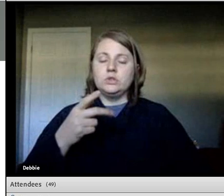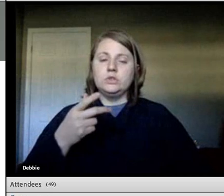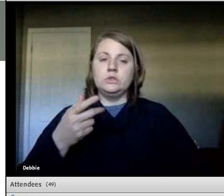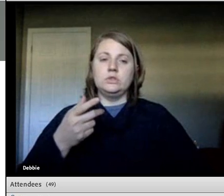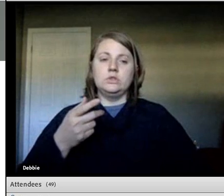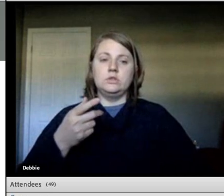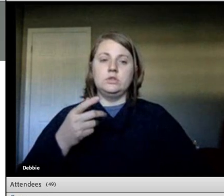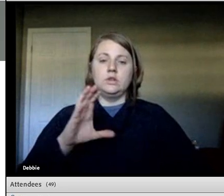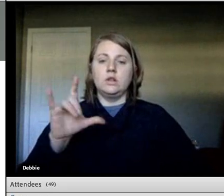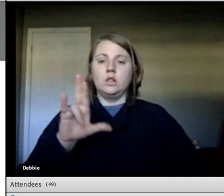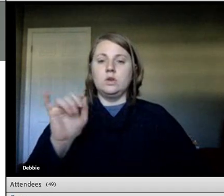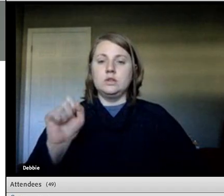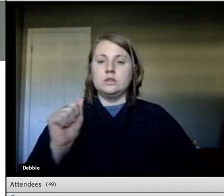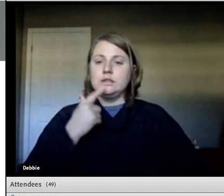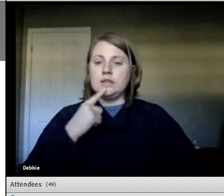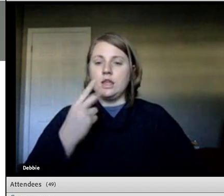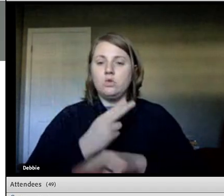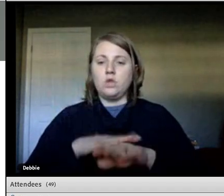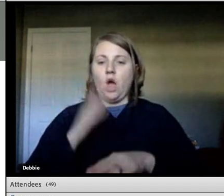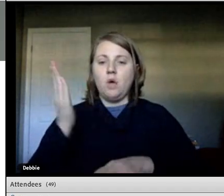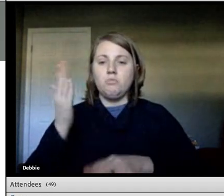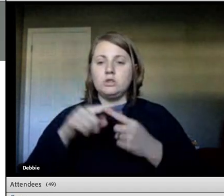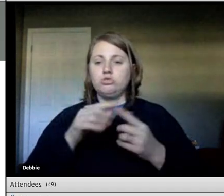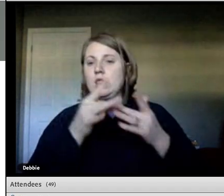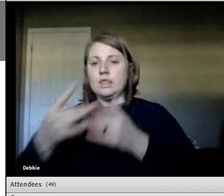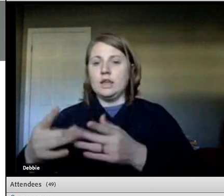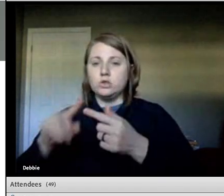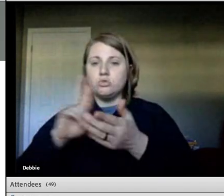to link to research guides, and I think that's a great idea.